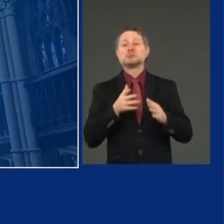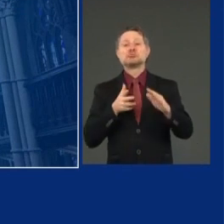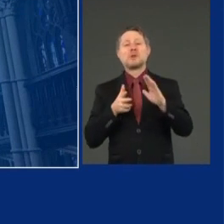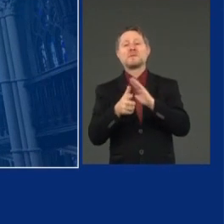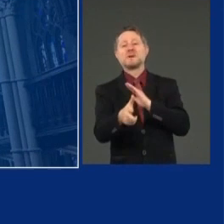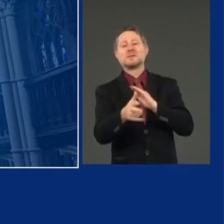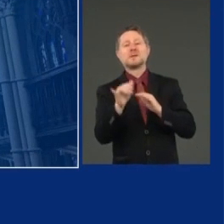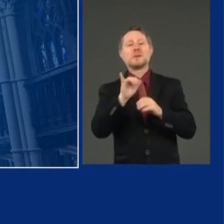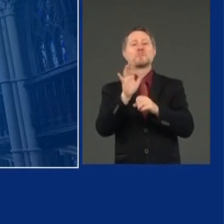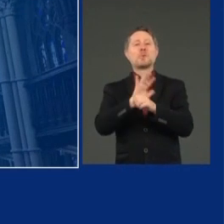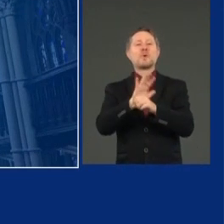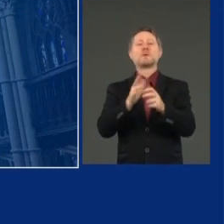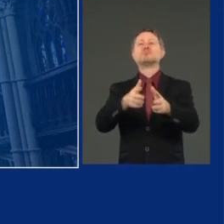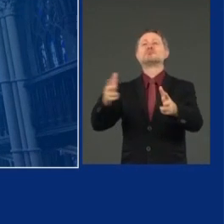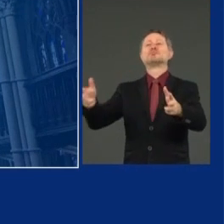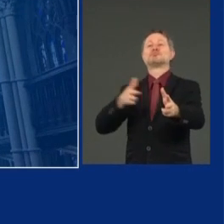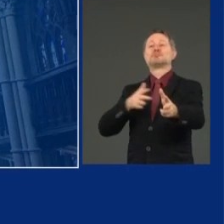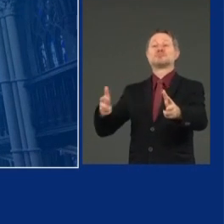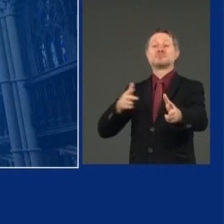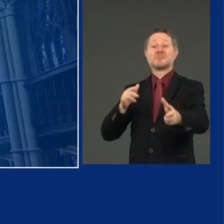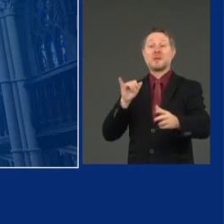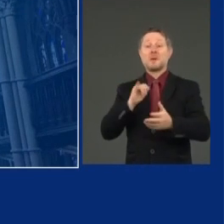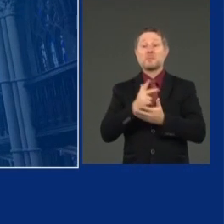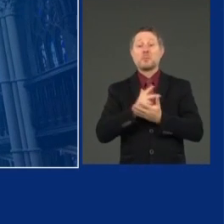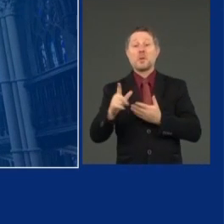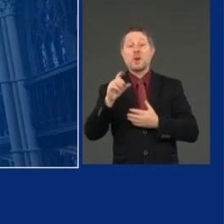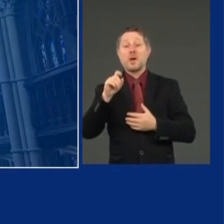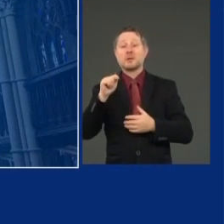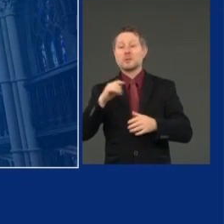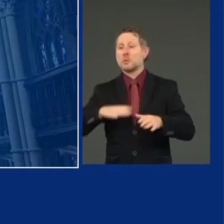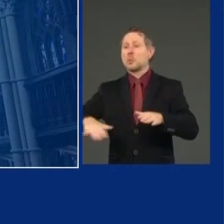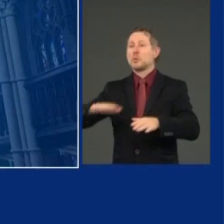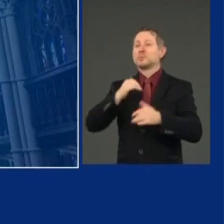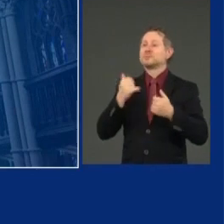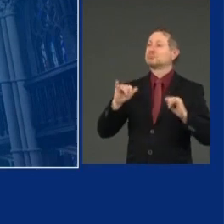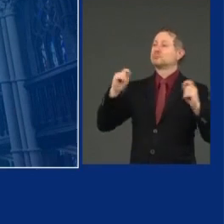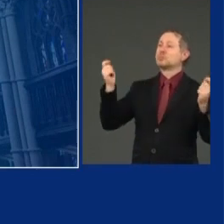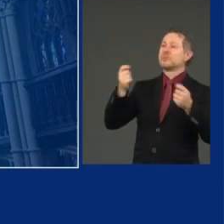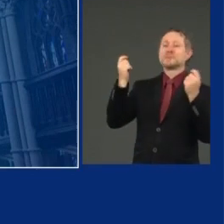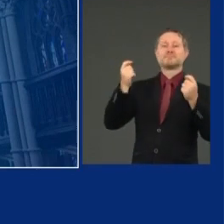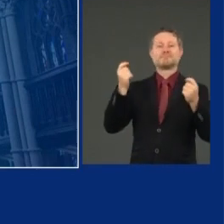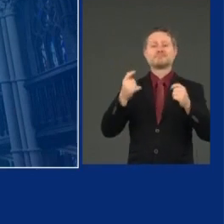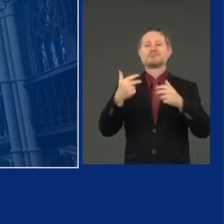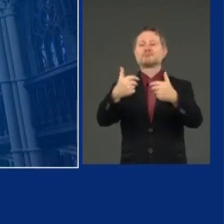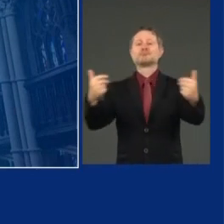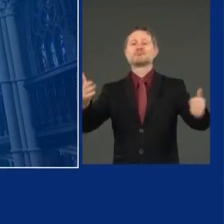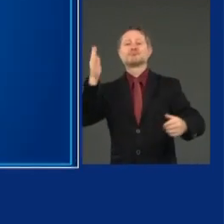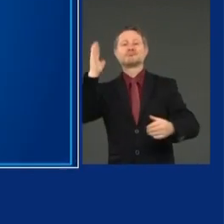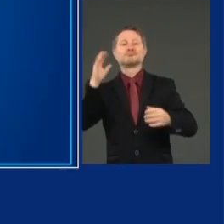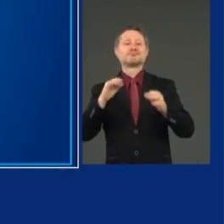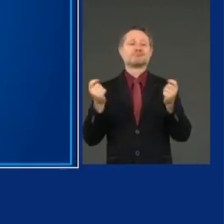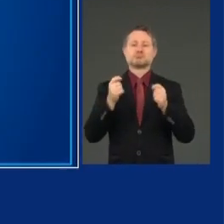RELIGIOUS GATHERINGS. WE'VE ASKED THEM TO CONSIDER